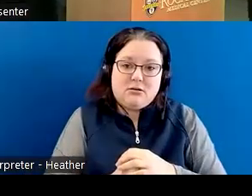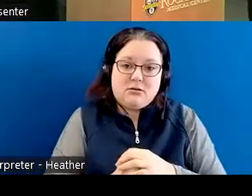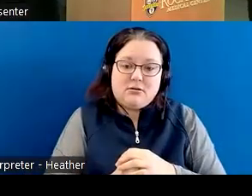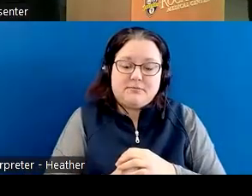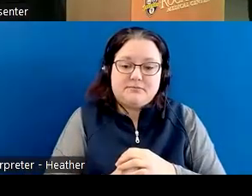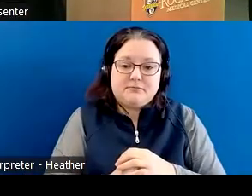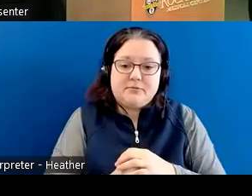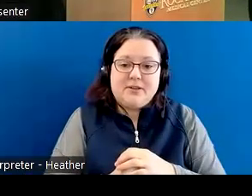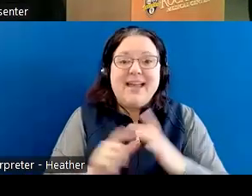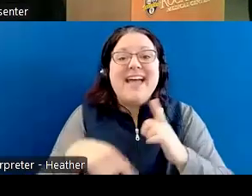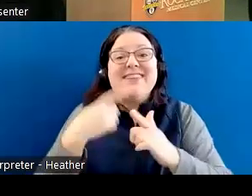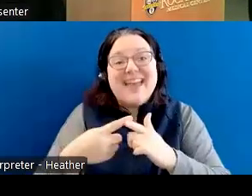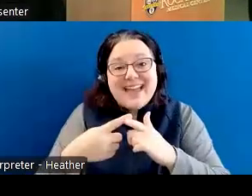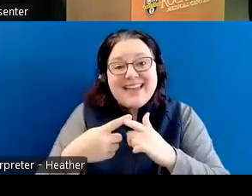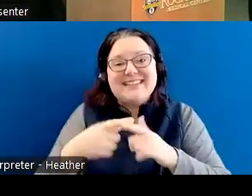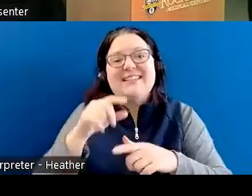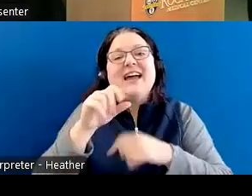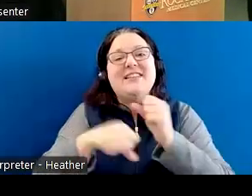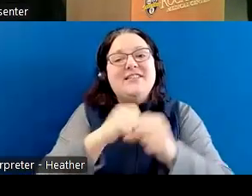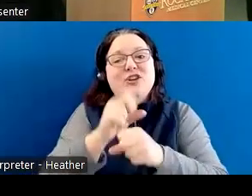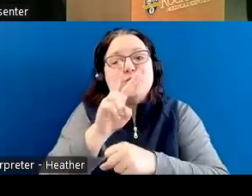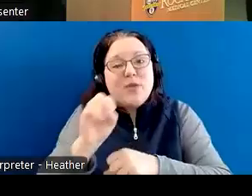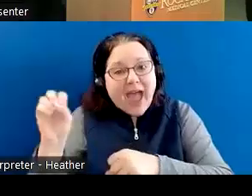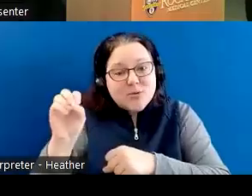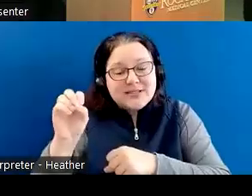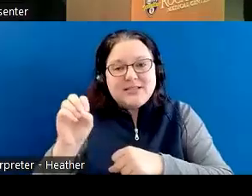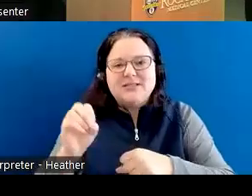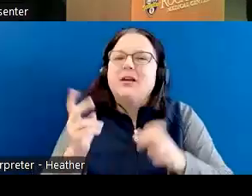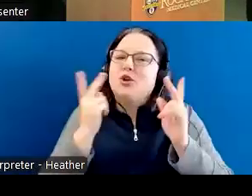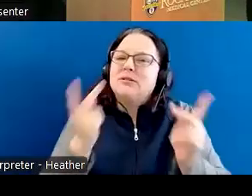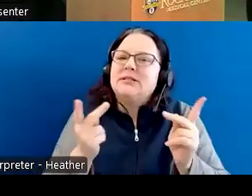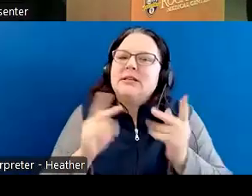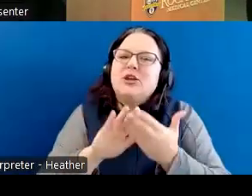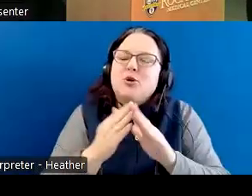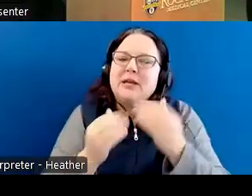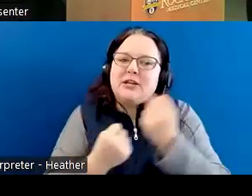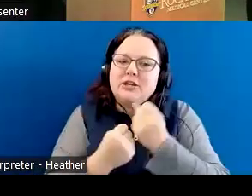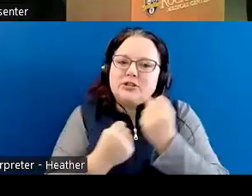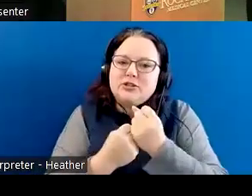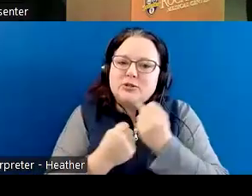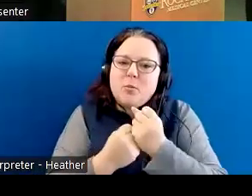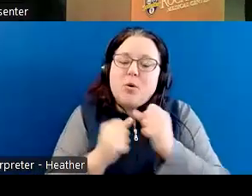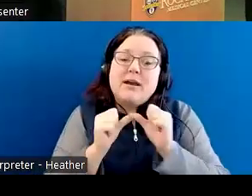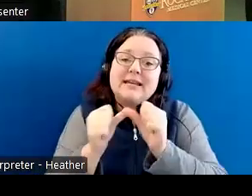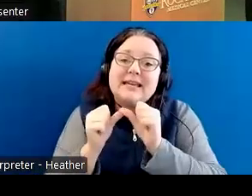And then in the 2000s, we see this community support reform era continuing, focusing on